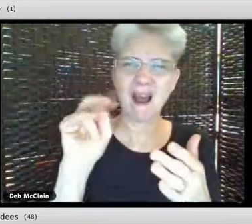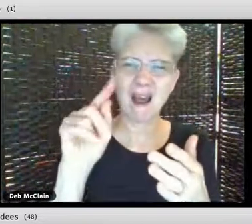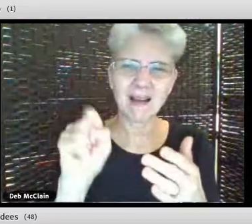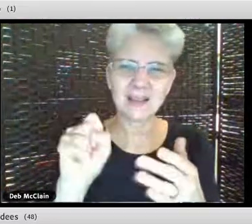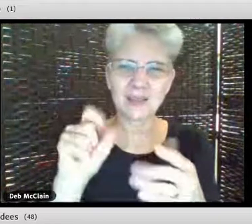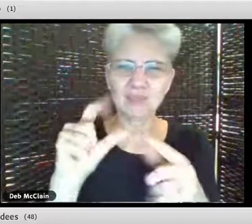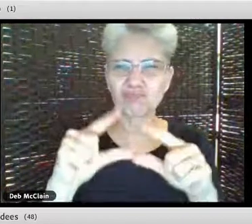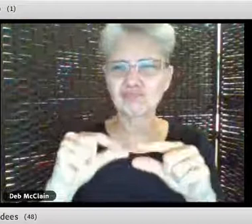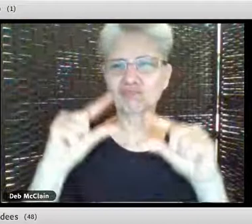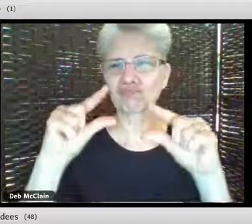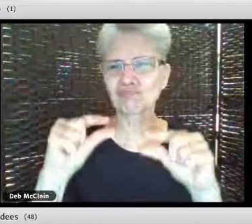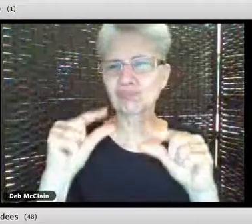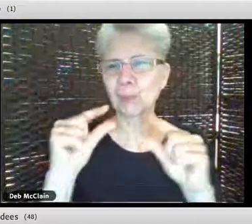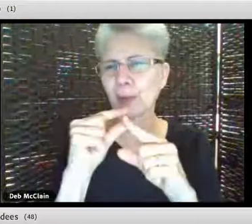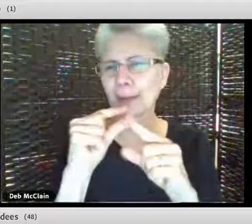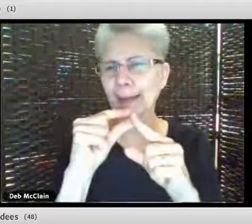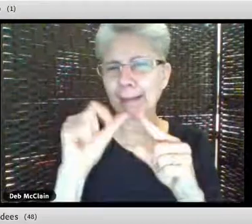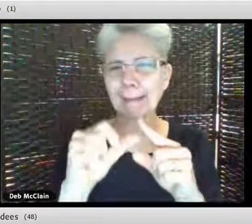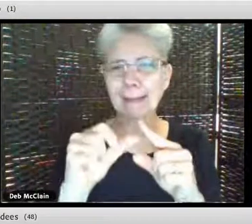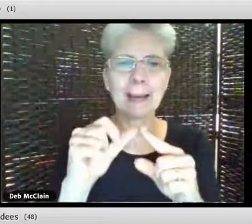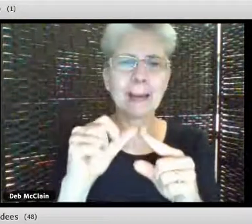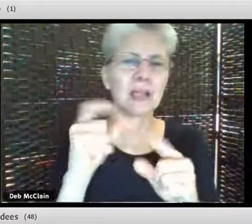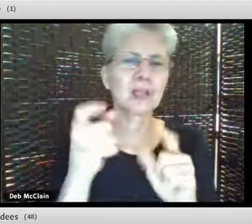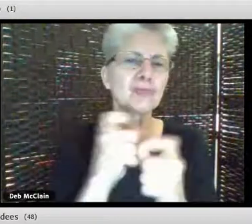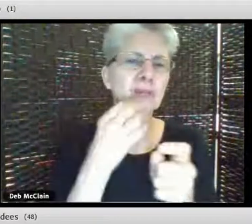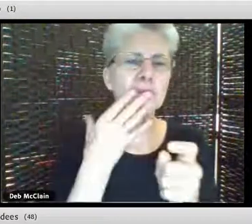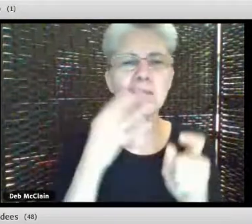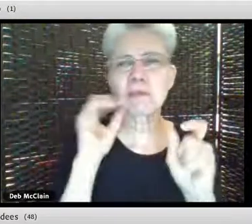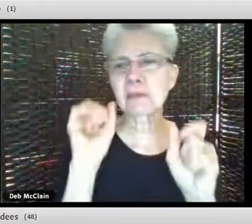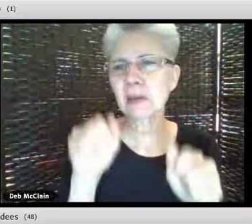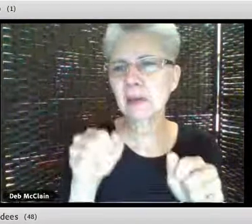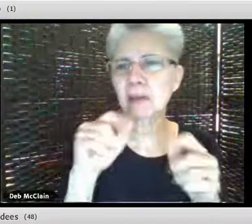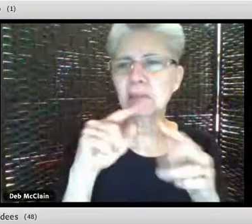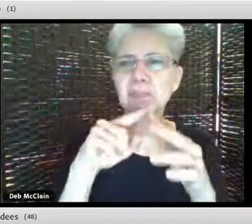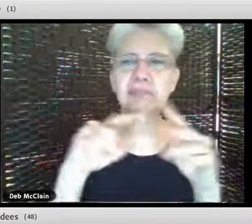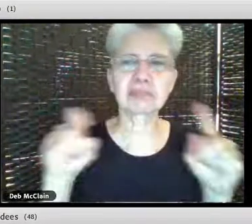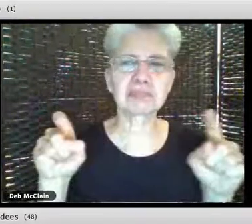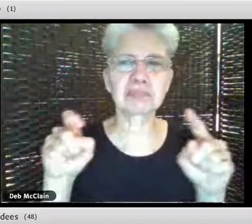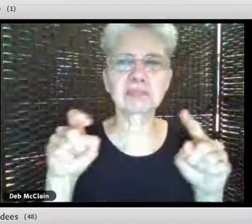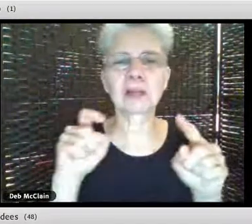All the other things like, you know, fonts, you can make bigger.